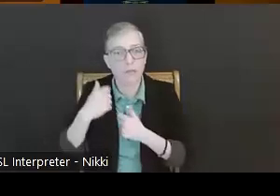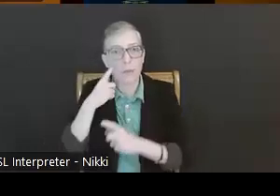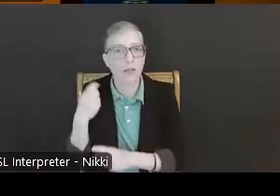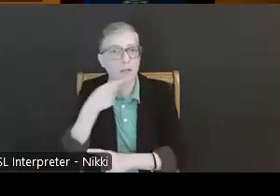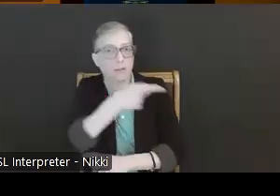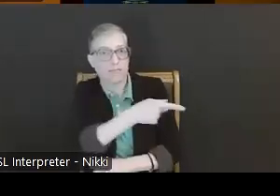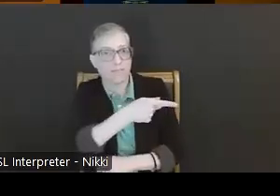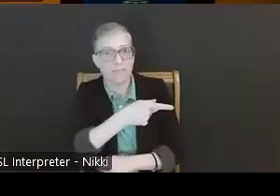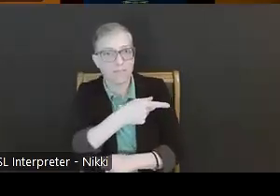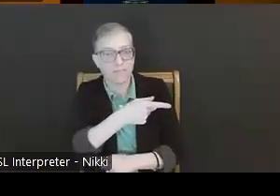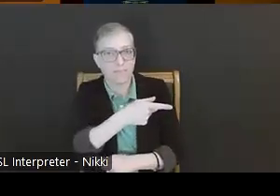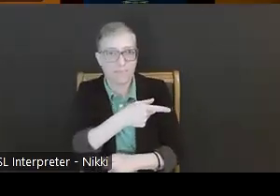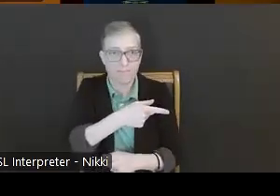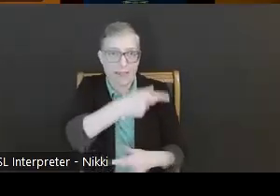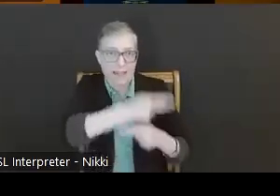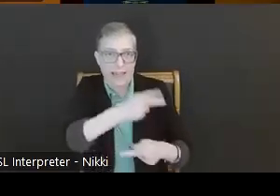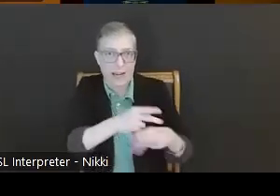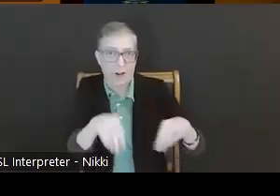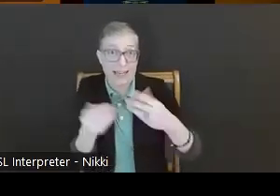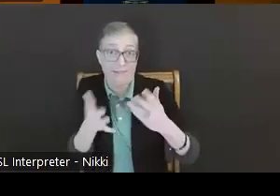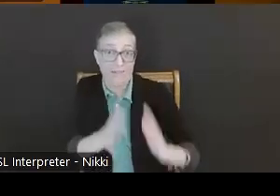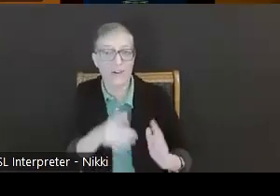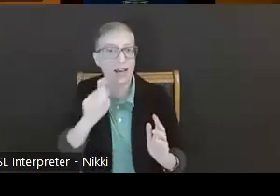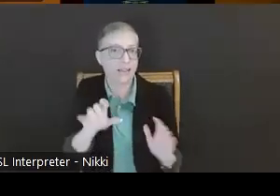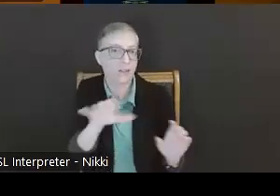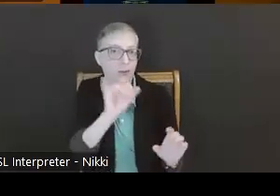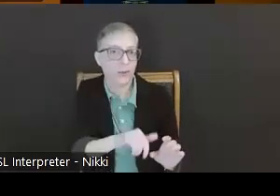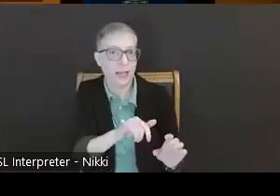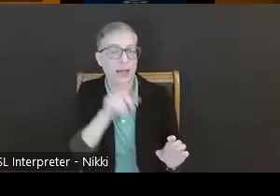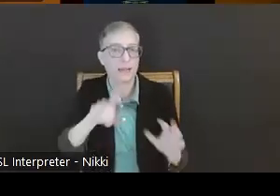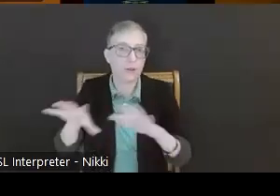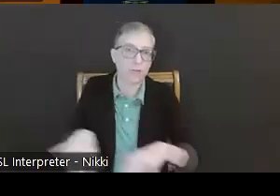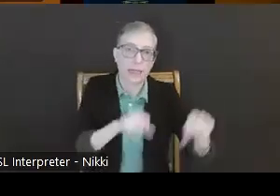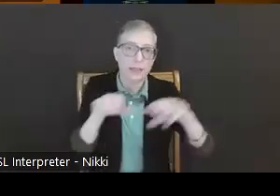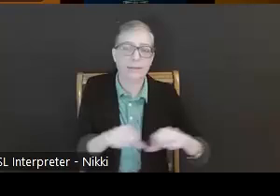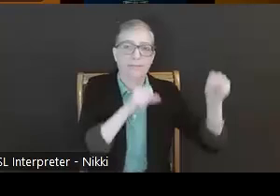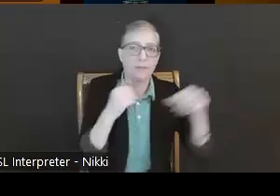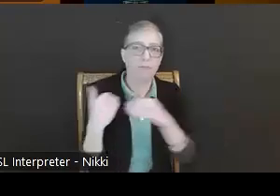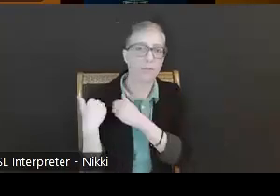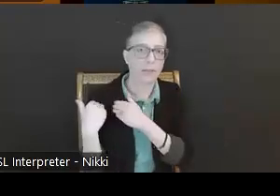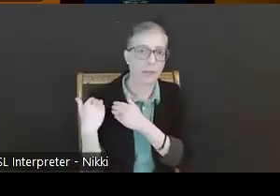and alternatively some common areas of distress for caregivers are this feeling of over being